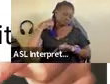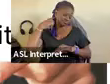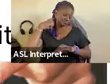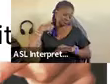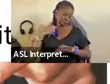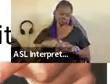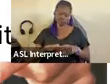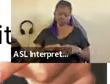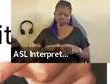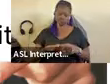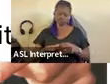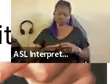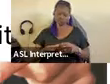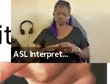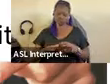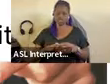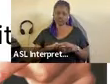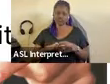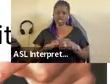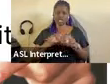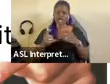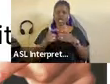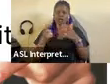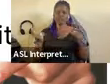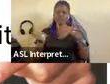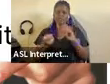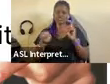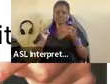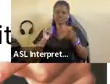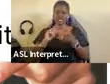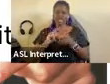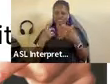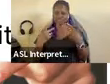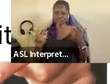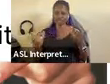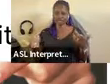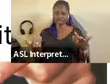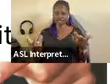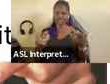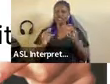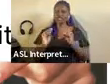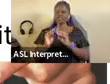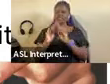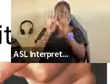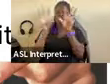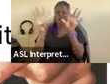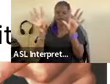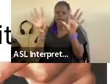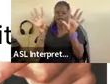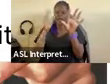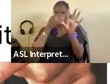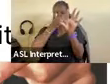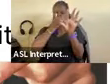Our big challenge as we planned for this was achieving physical clarity. We didn't know what the fiscal picture was